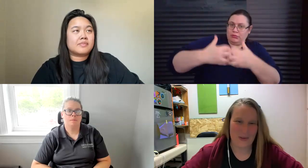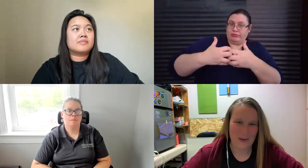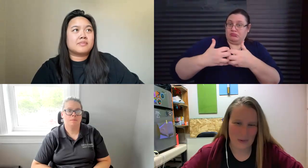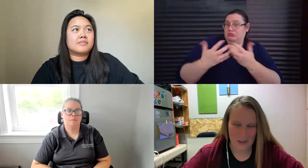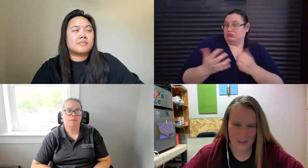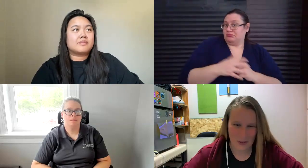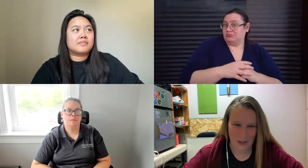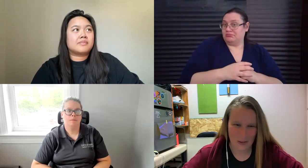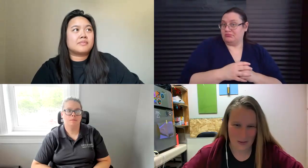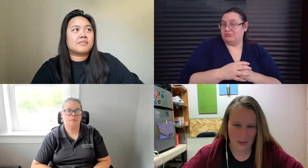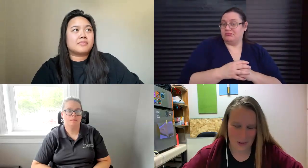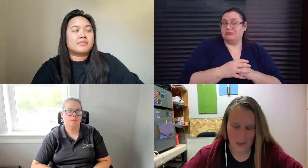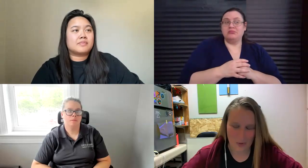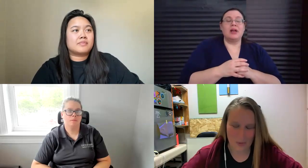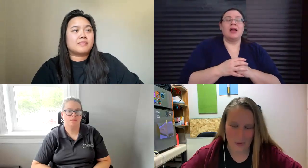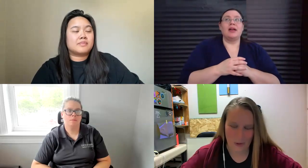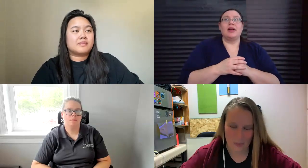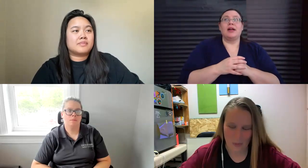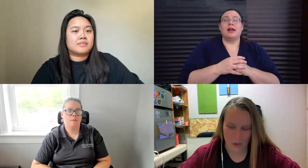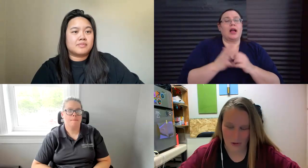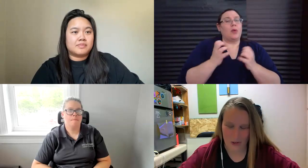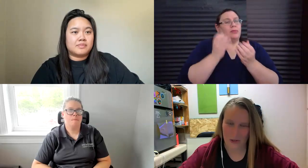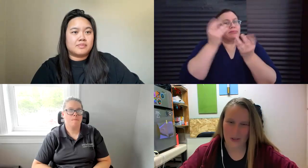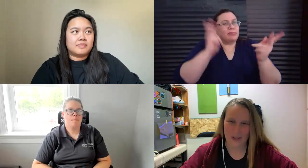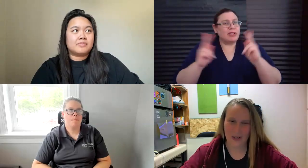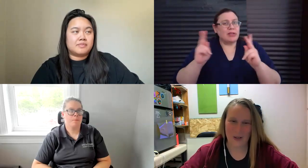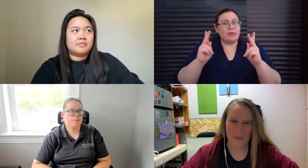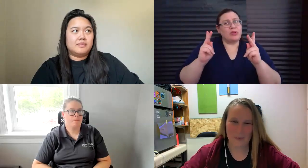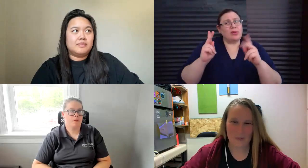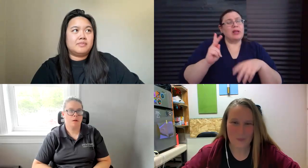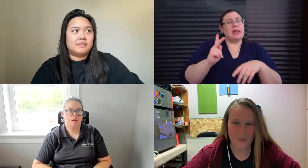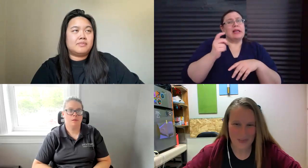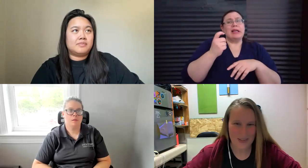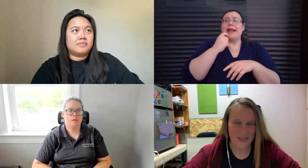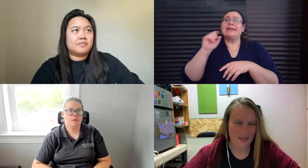So I wanted to let people know it can be more functional.